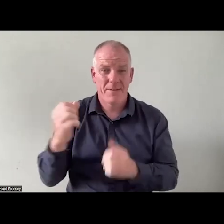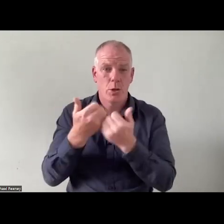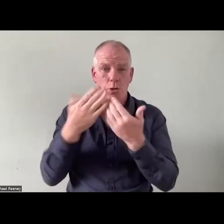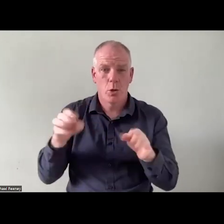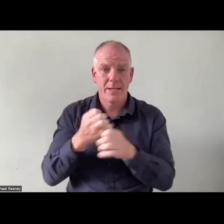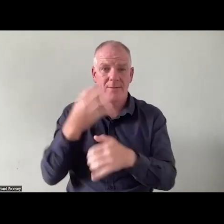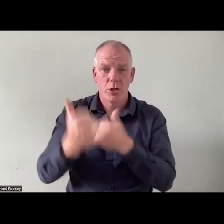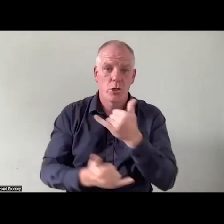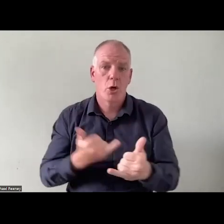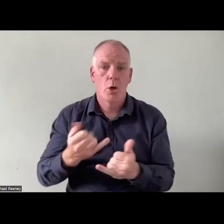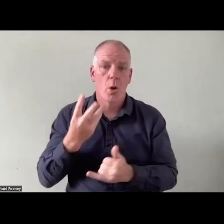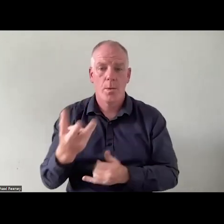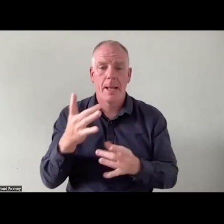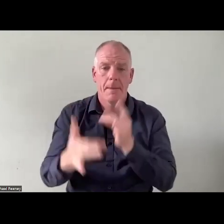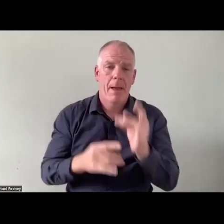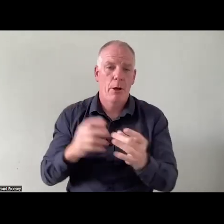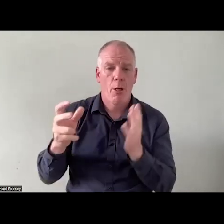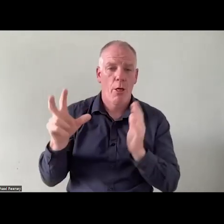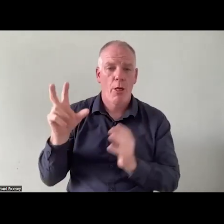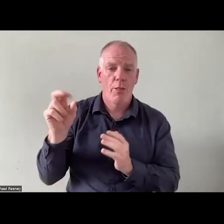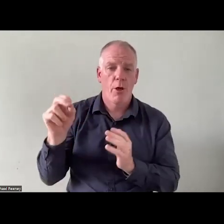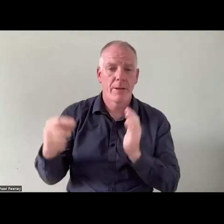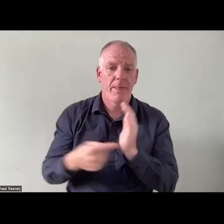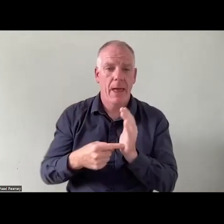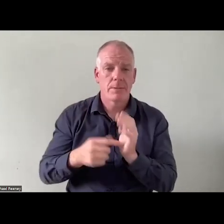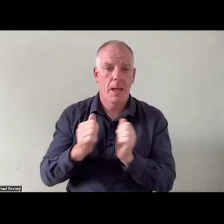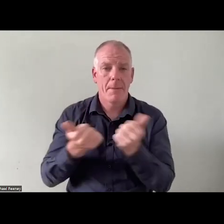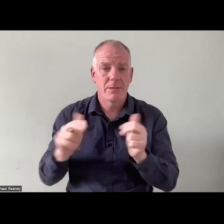you're going to make £30,000 – if you physically could do that number of shows,